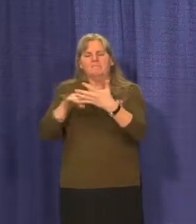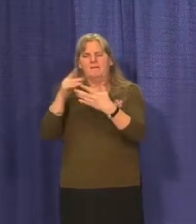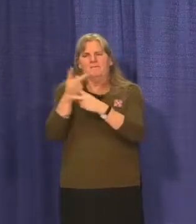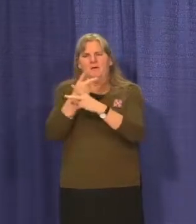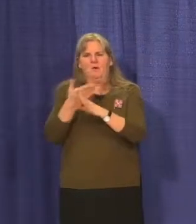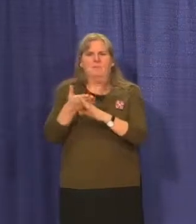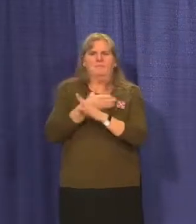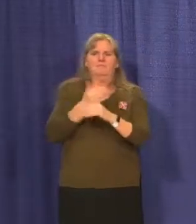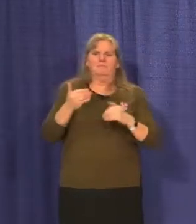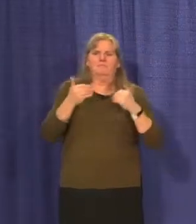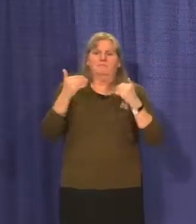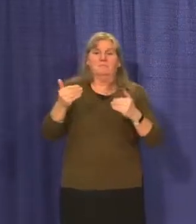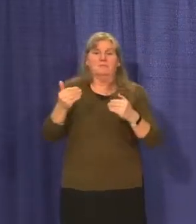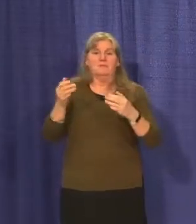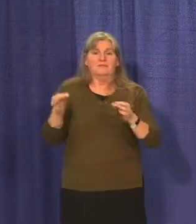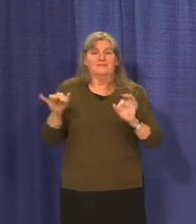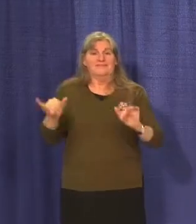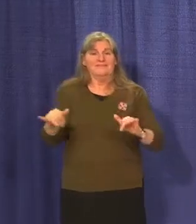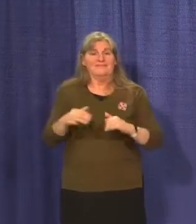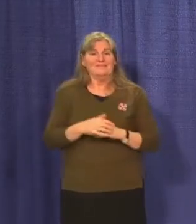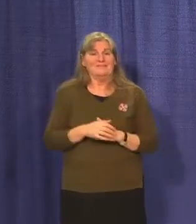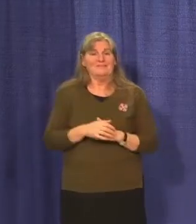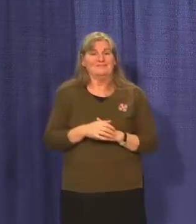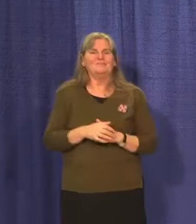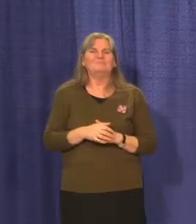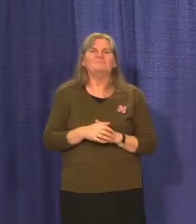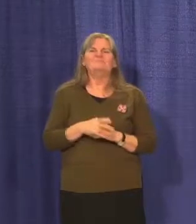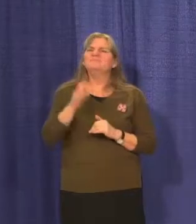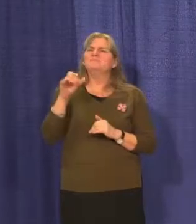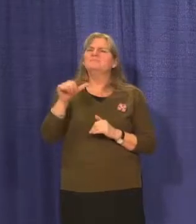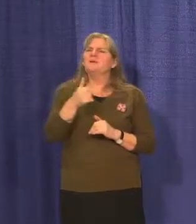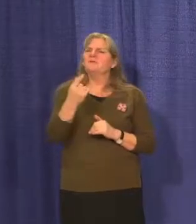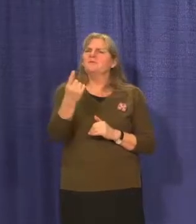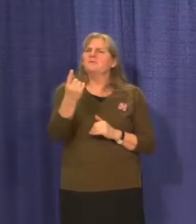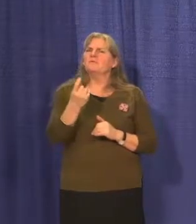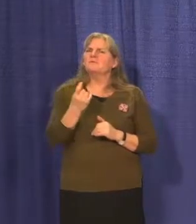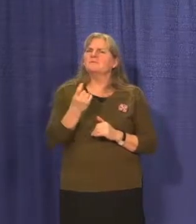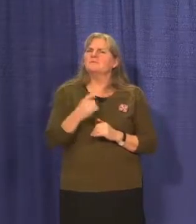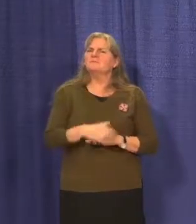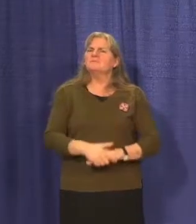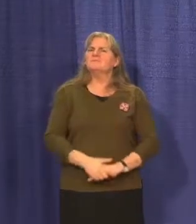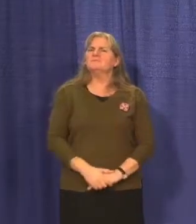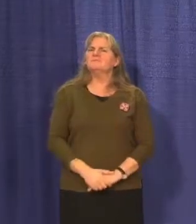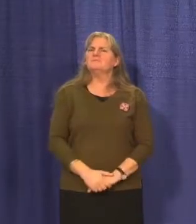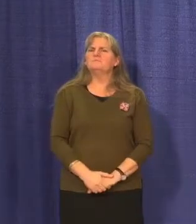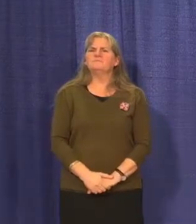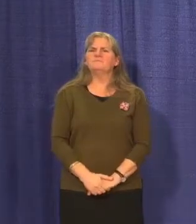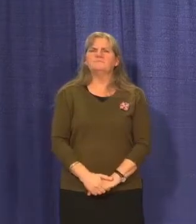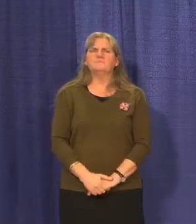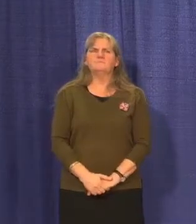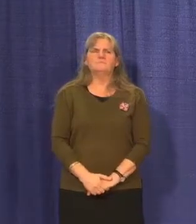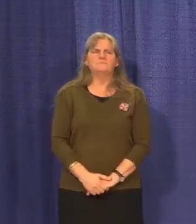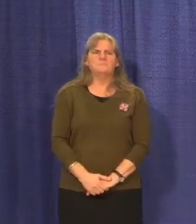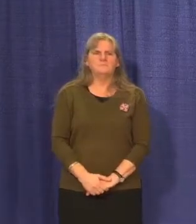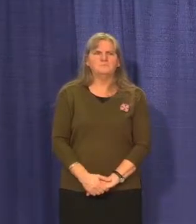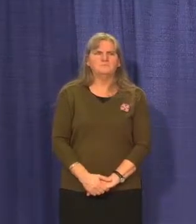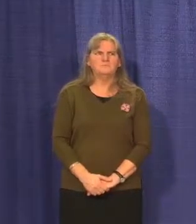we would need to know before we get there. Pat: Thank you. [ Speaking French ]